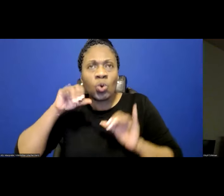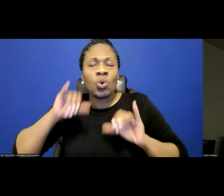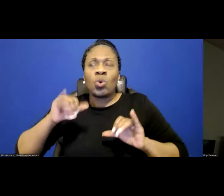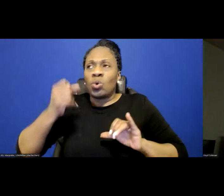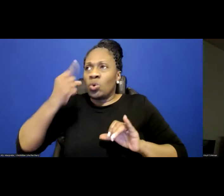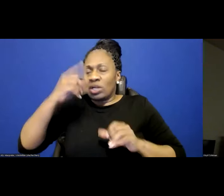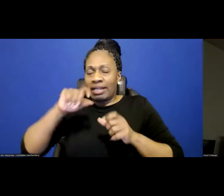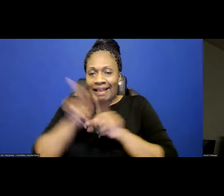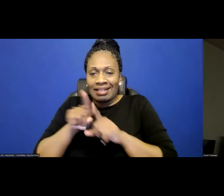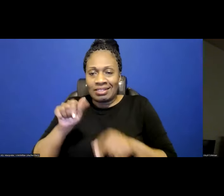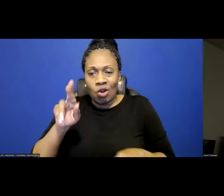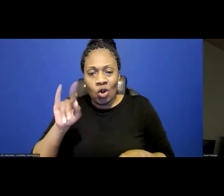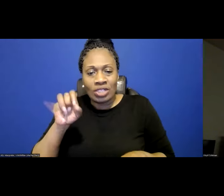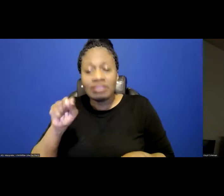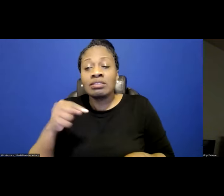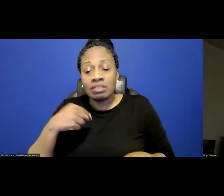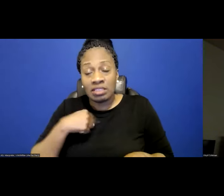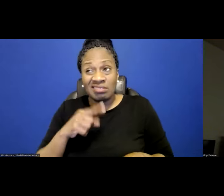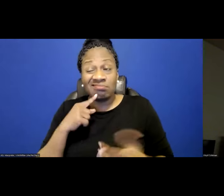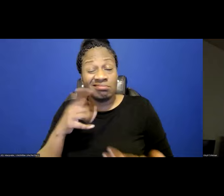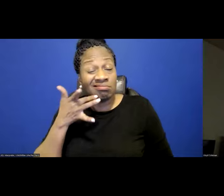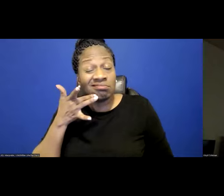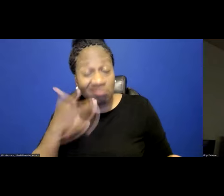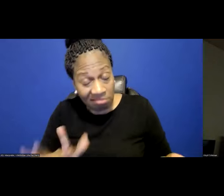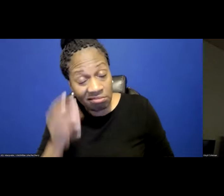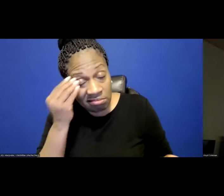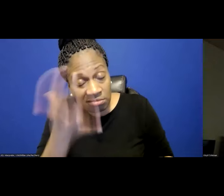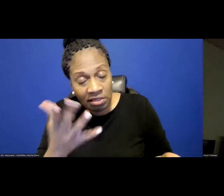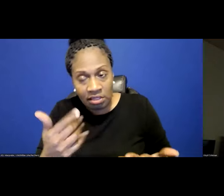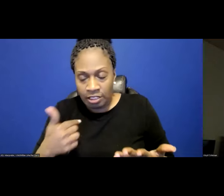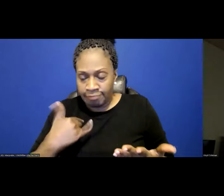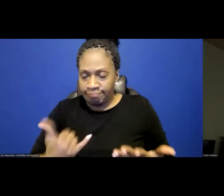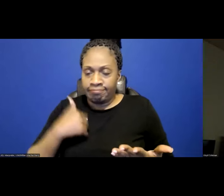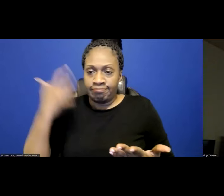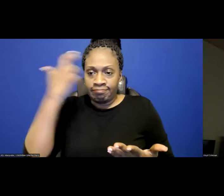I'm really, really lucky. I've come to realize that I've been very, very lucky